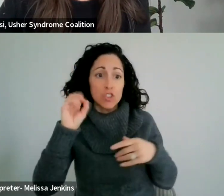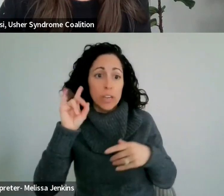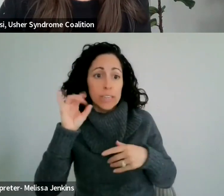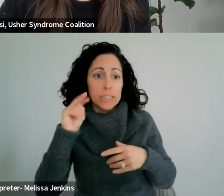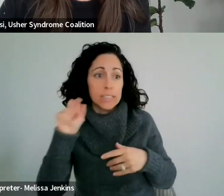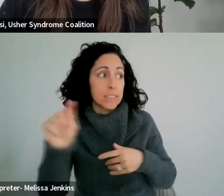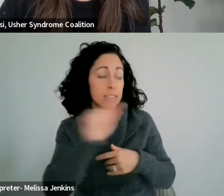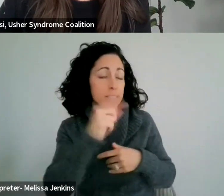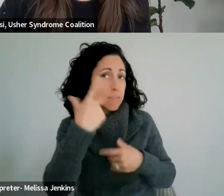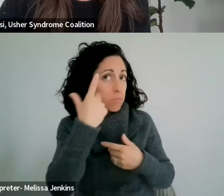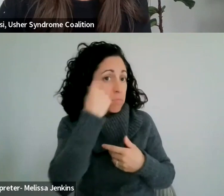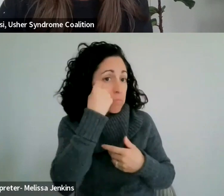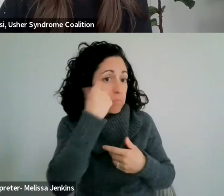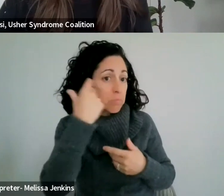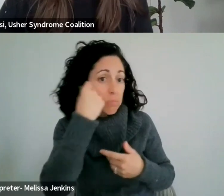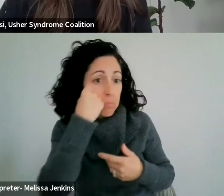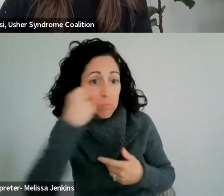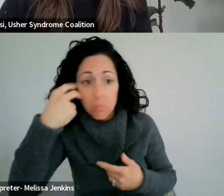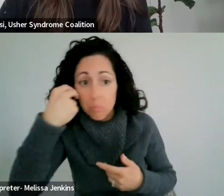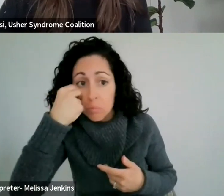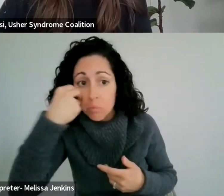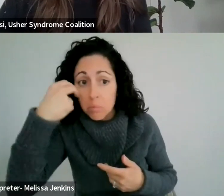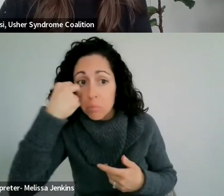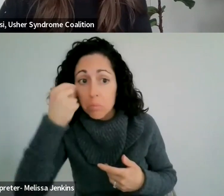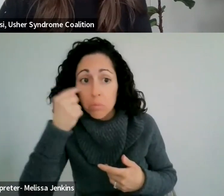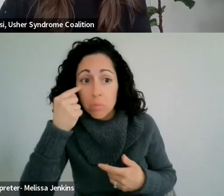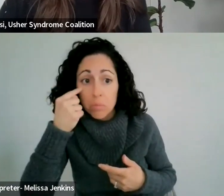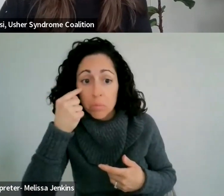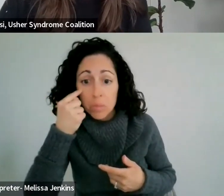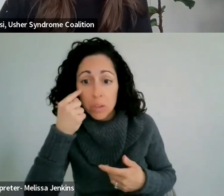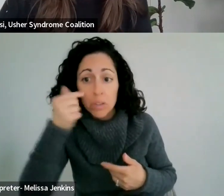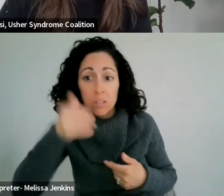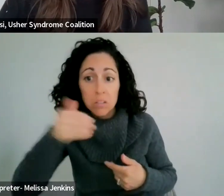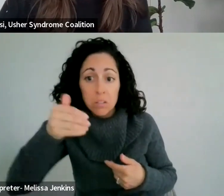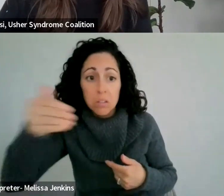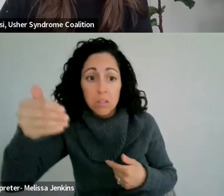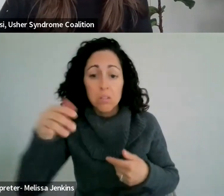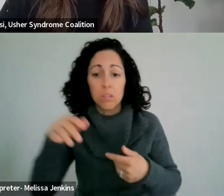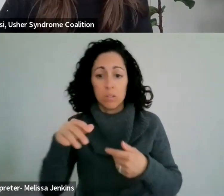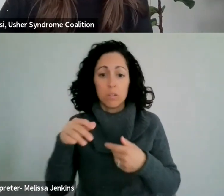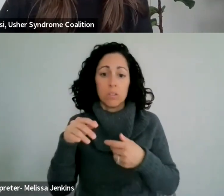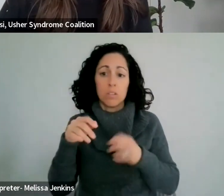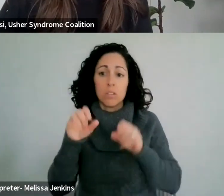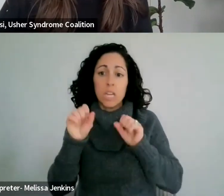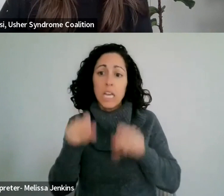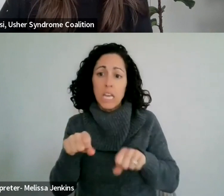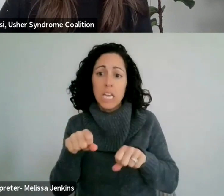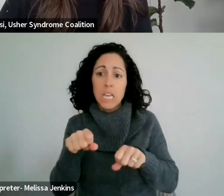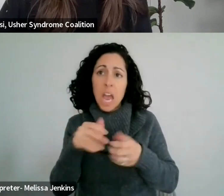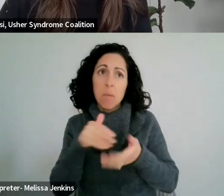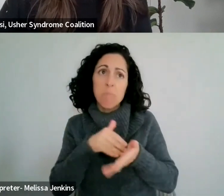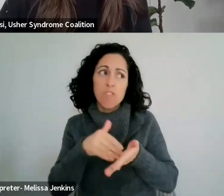so using the same technique for different diseases can be as frequently as every month.